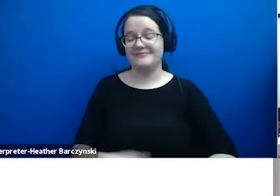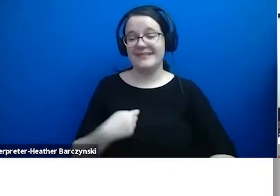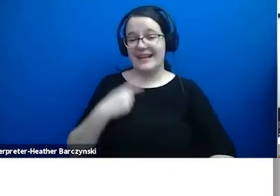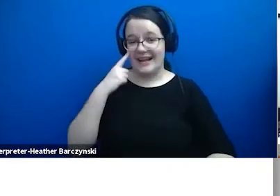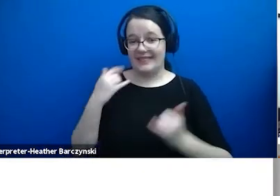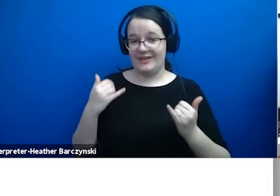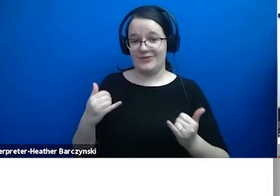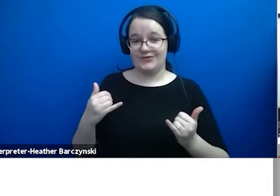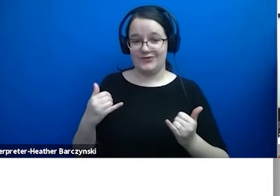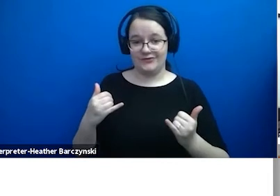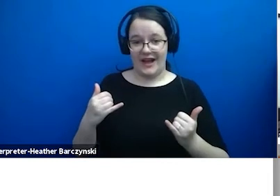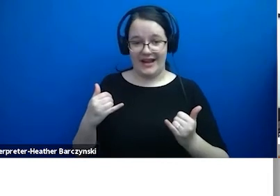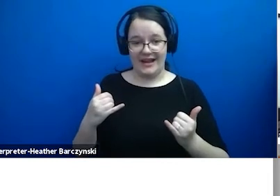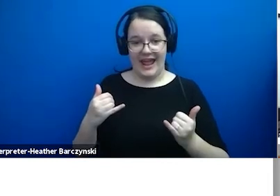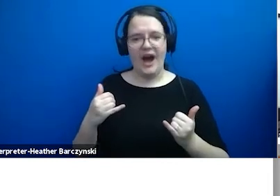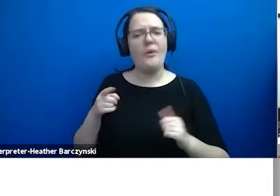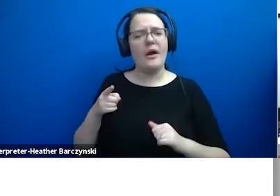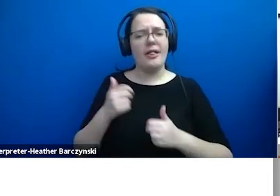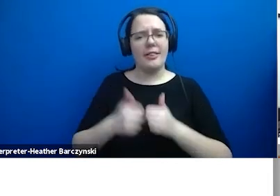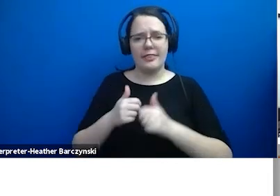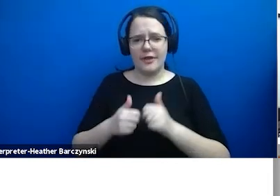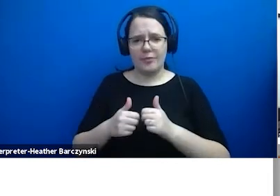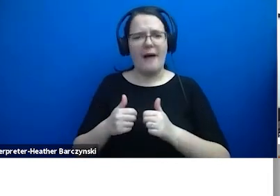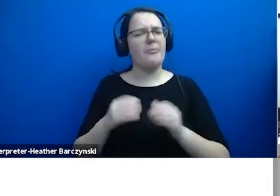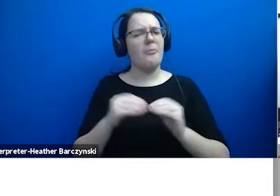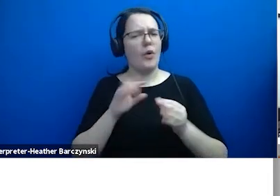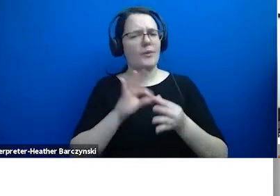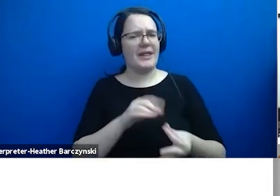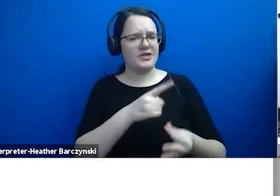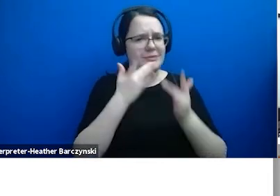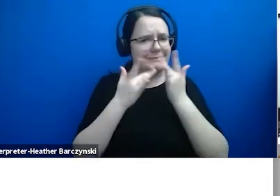dealing with an issue of hesitancy we're dealing with one on demand um we have patients calling the